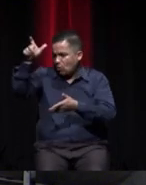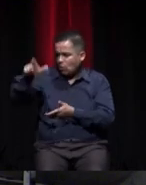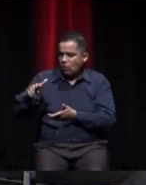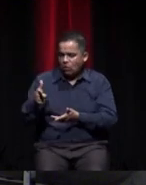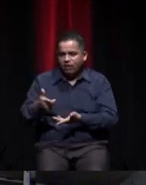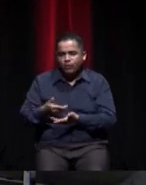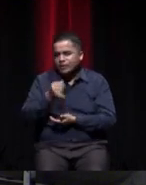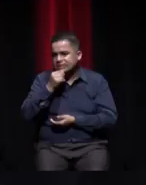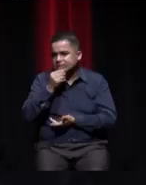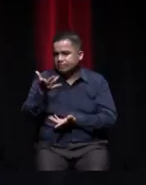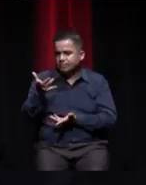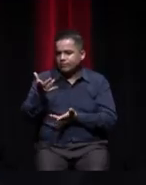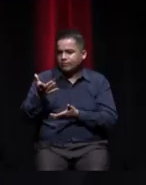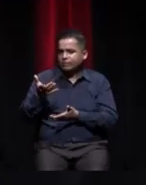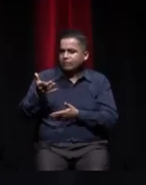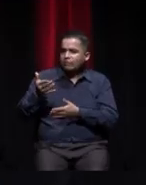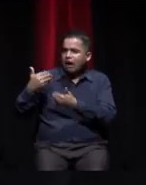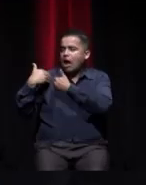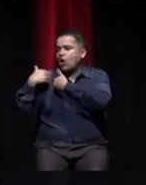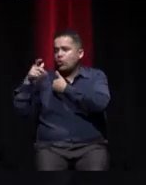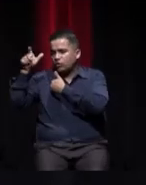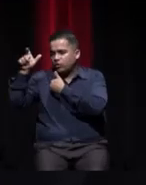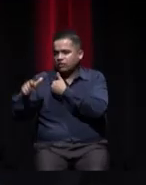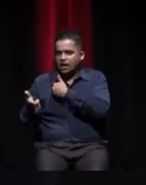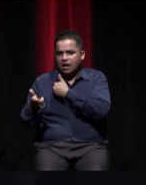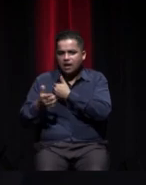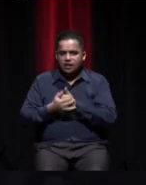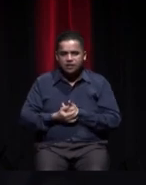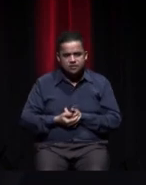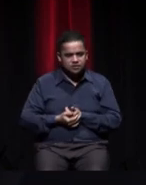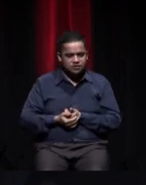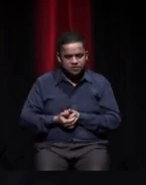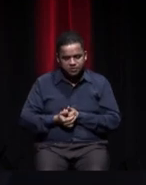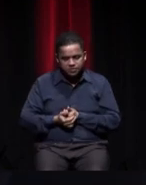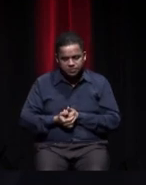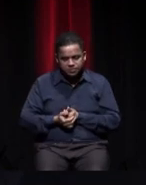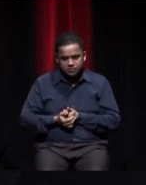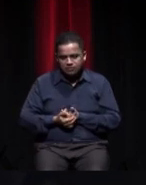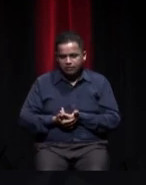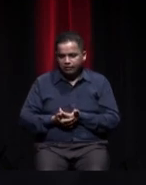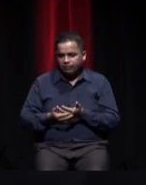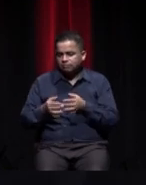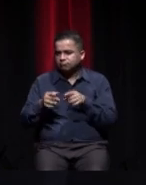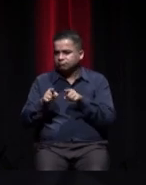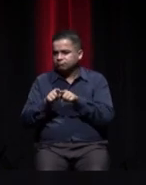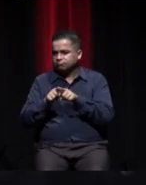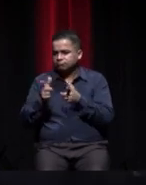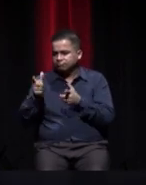Authority is something under suspicion and redefining itself. Authority's migrated